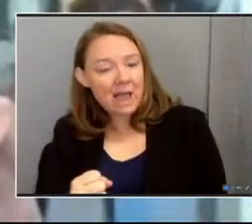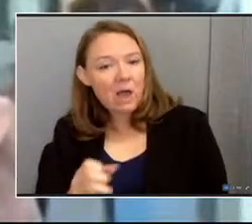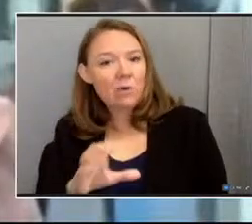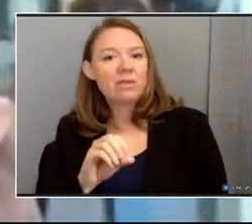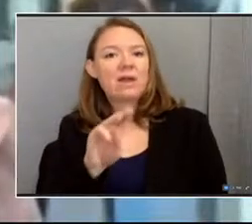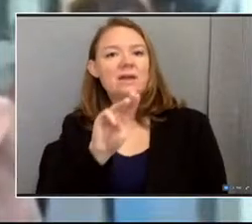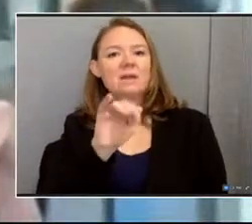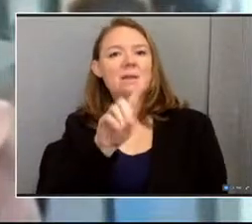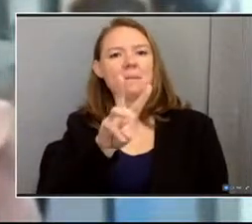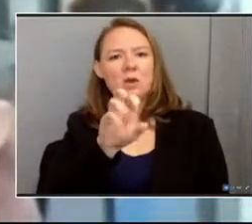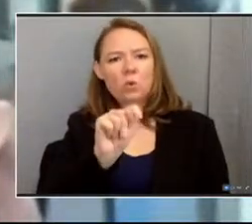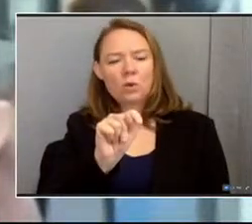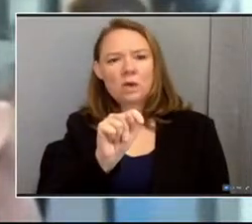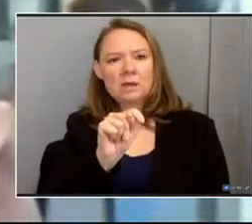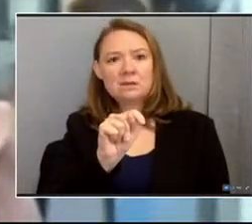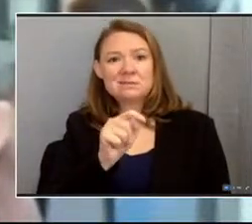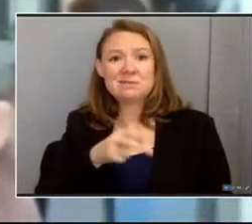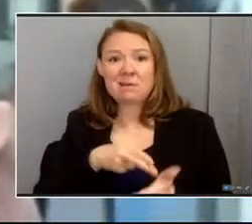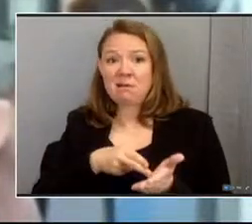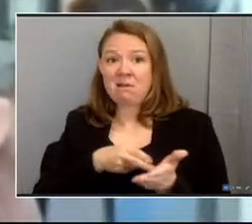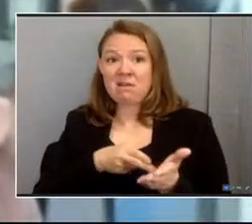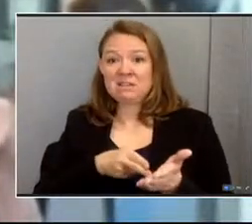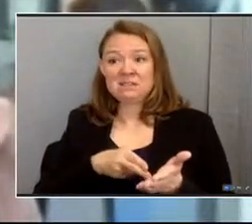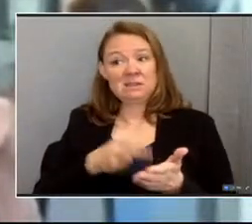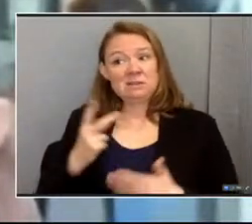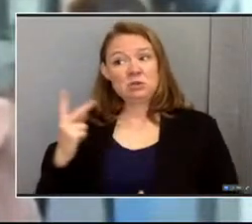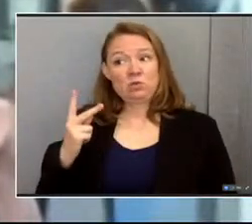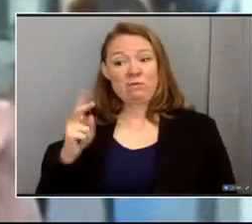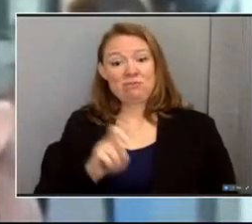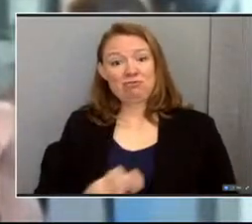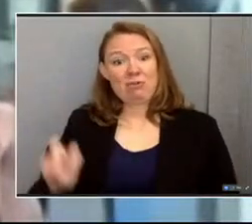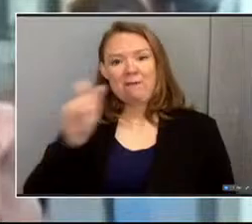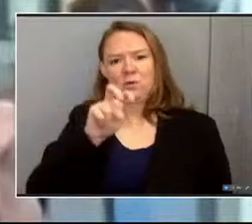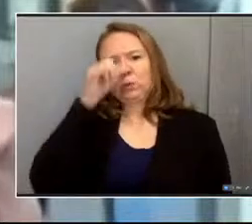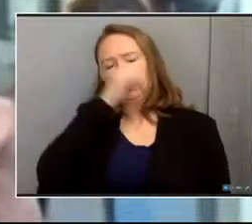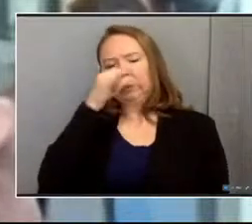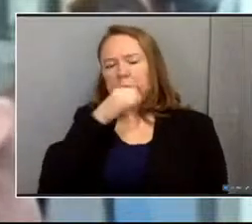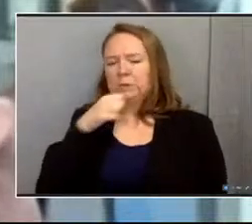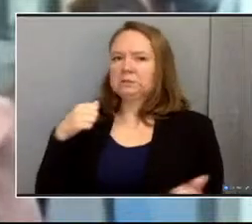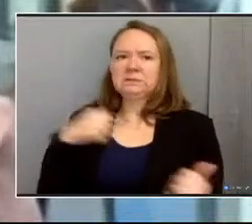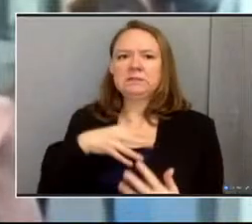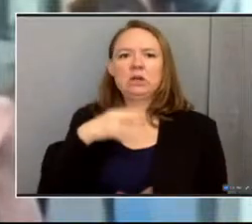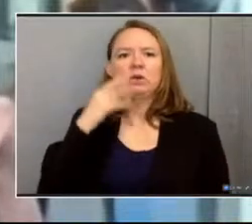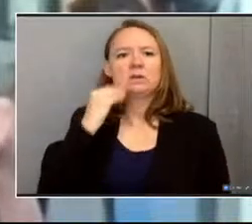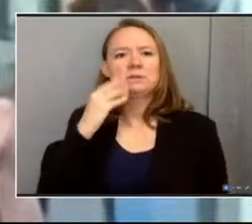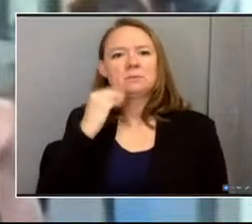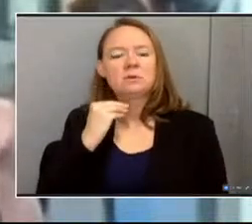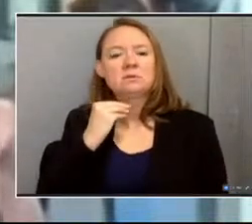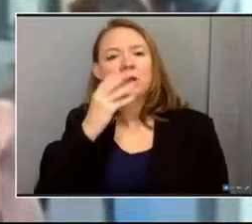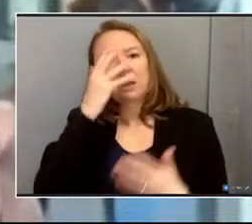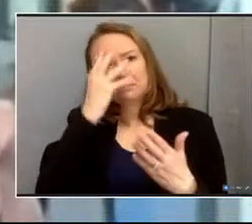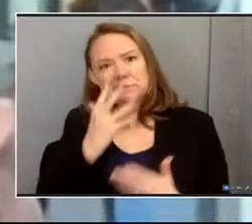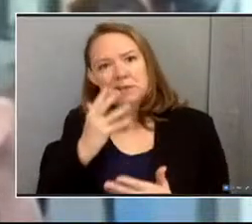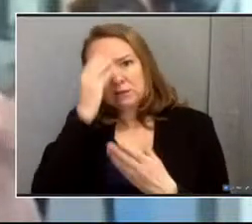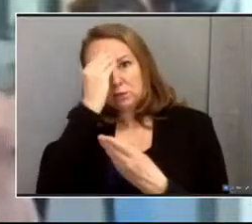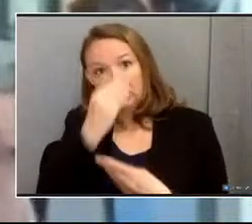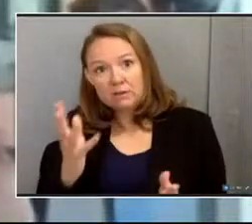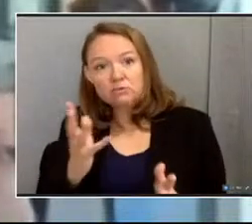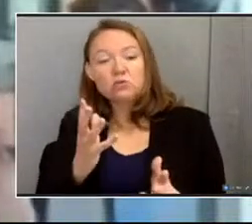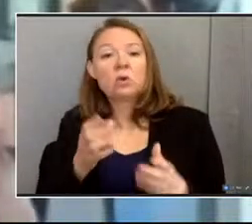a harrowing experience. Quite saddened to say that the segregation and the separation that existed